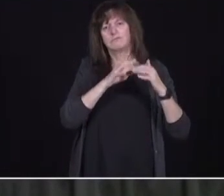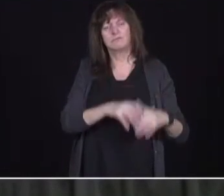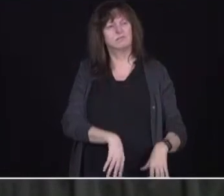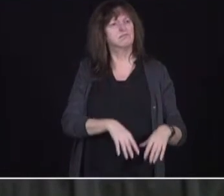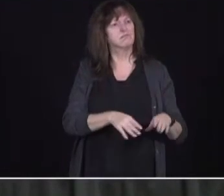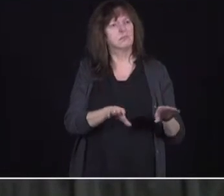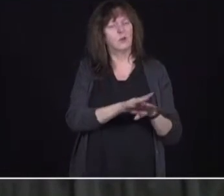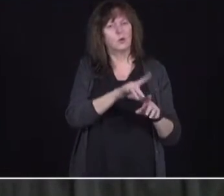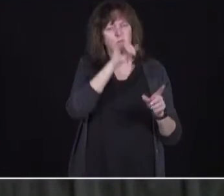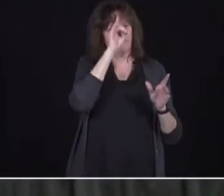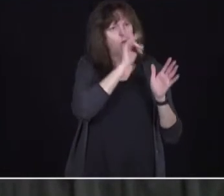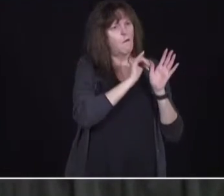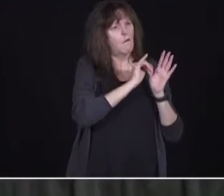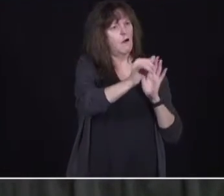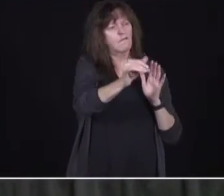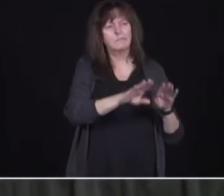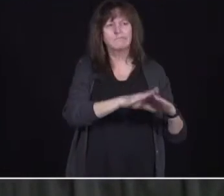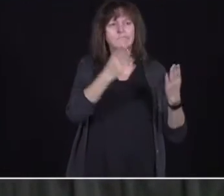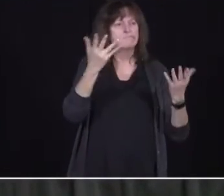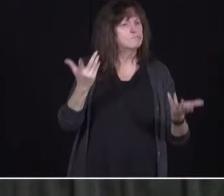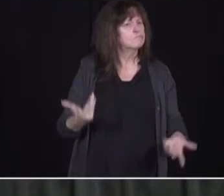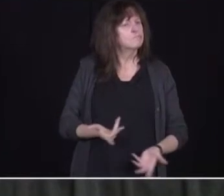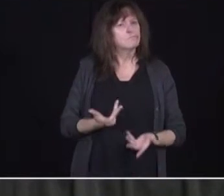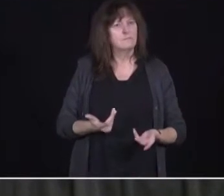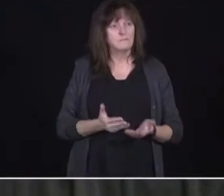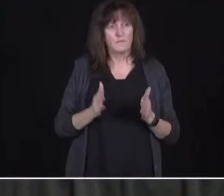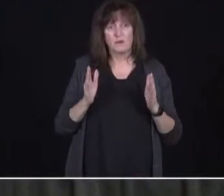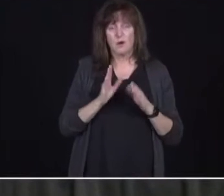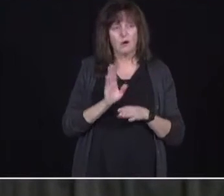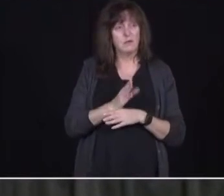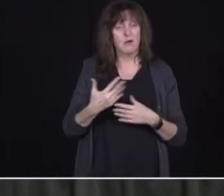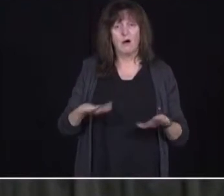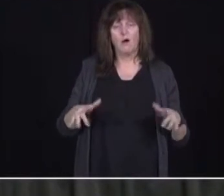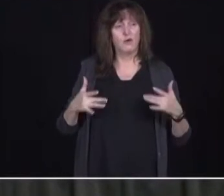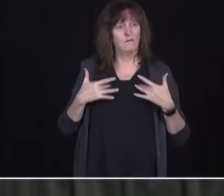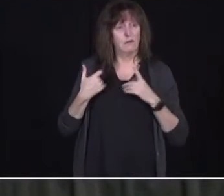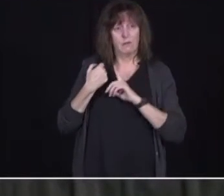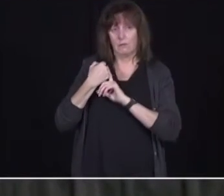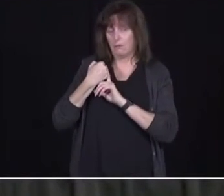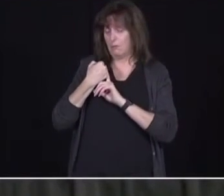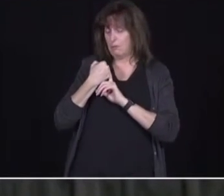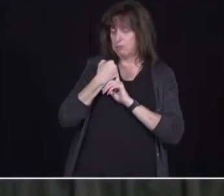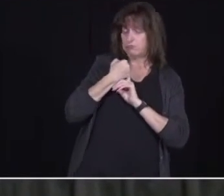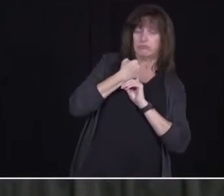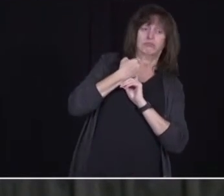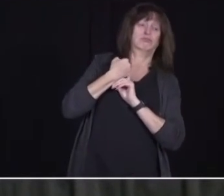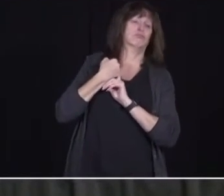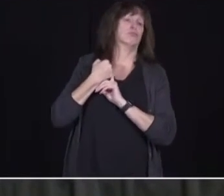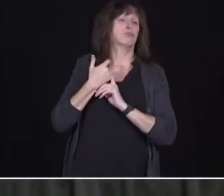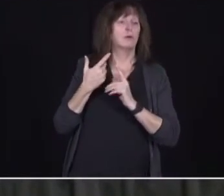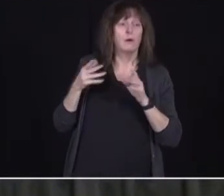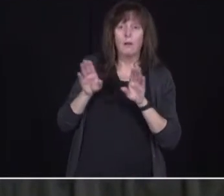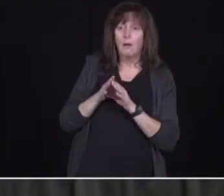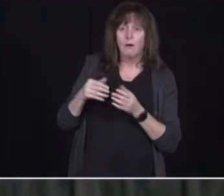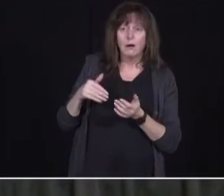But what do you tell a small business owner who is already thinking that this current